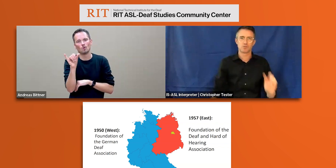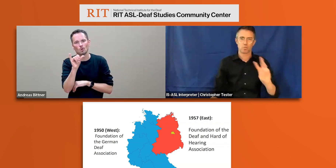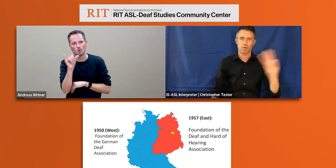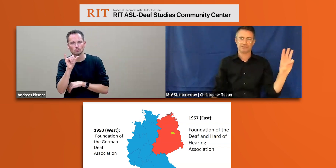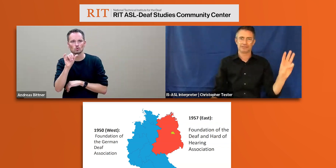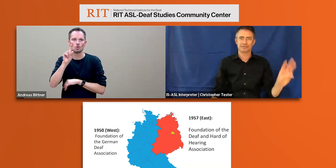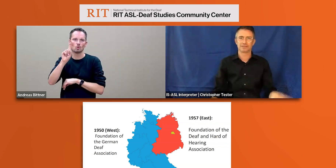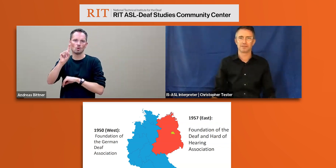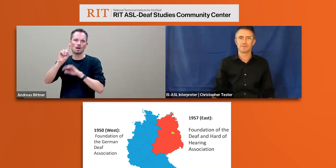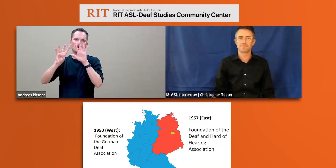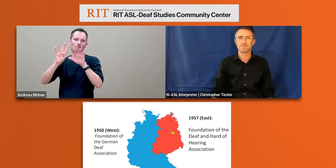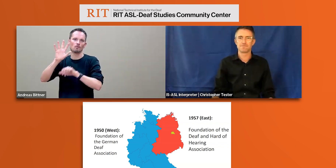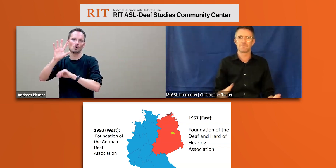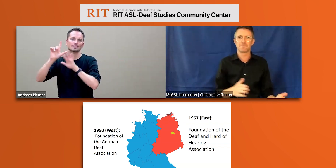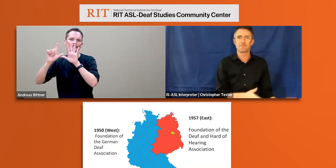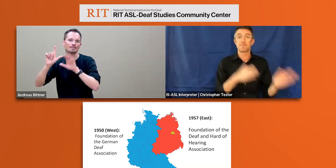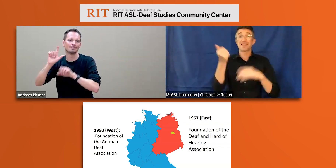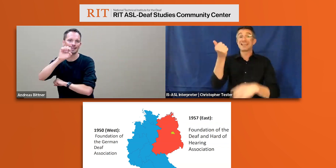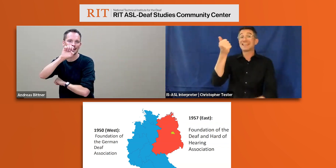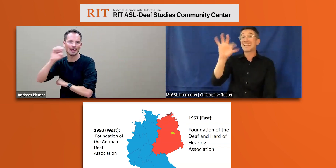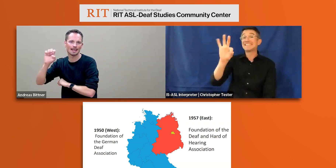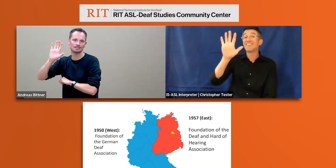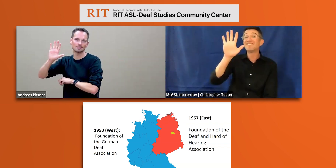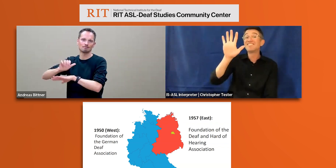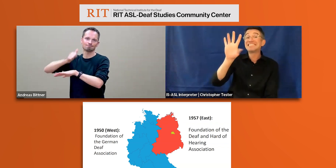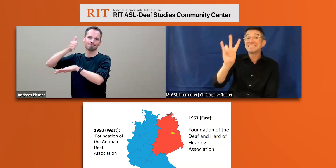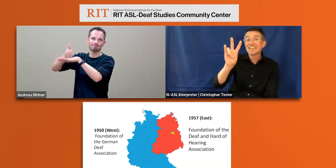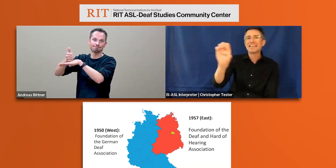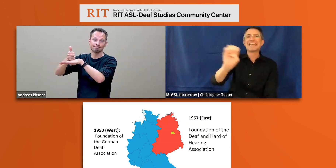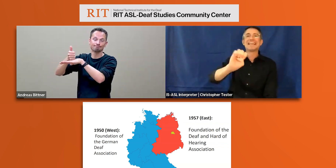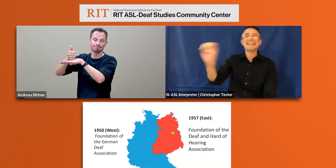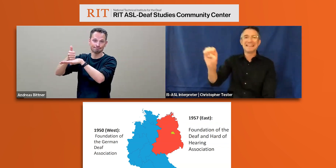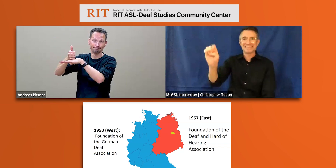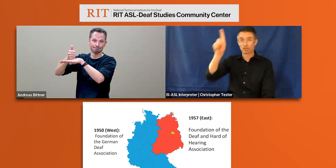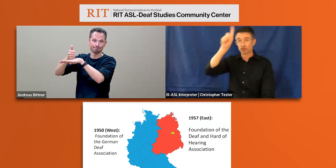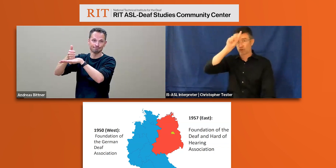In 1950, Foundation of the German Deaf Association happened.